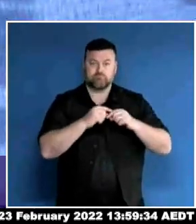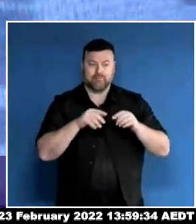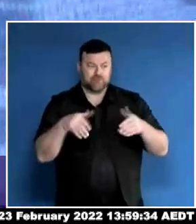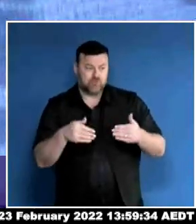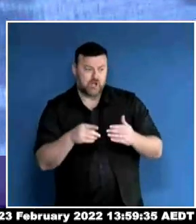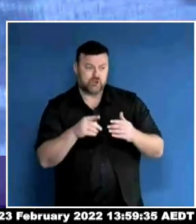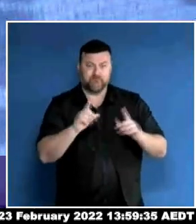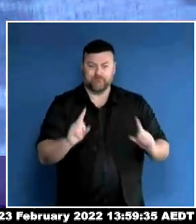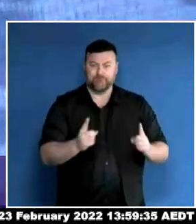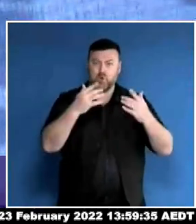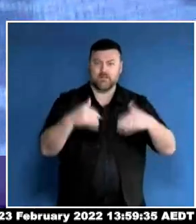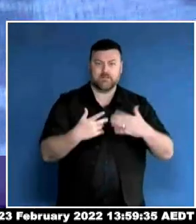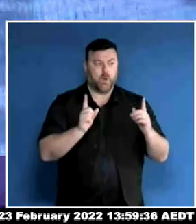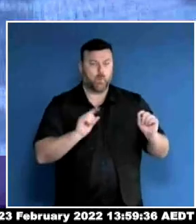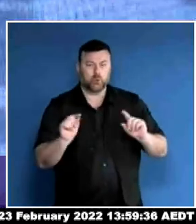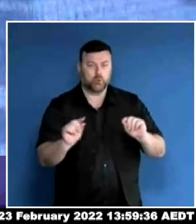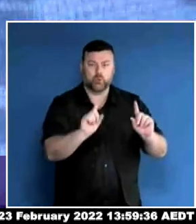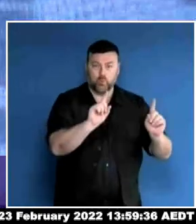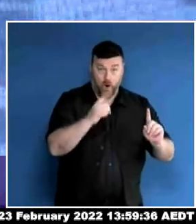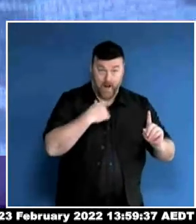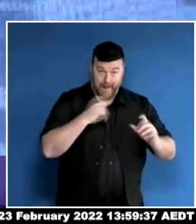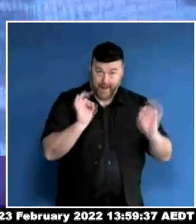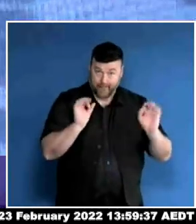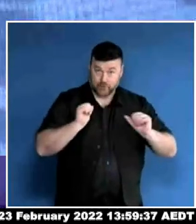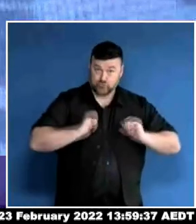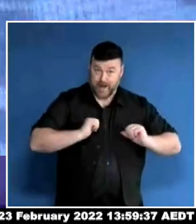You remember being taken on a walk to the back of the office.